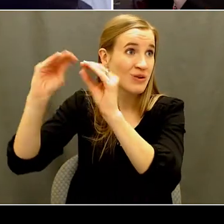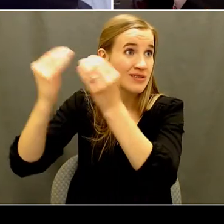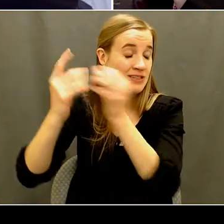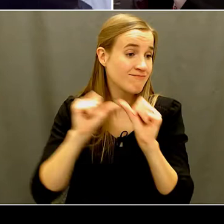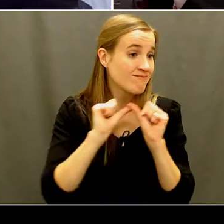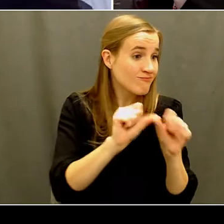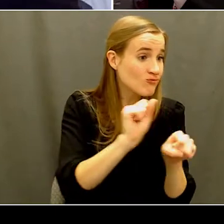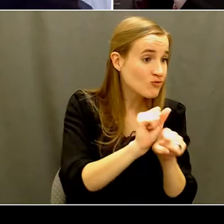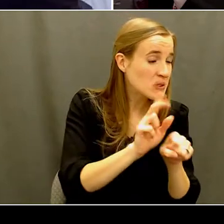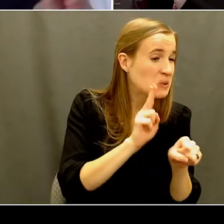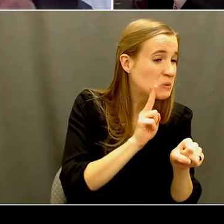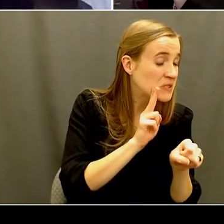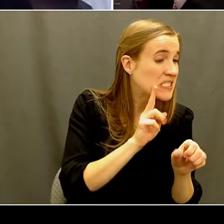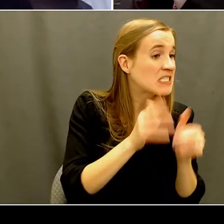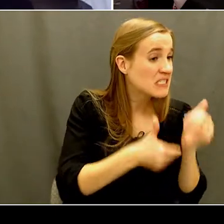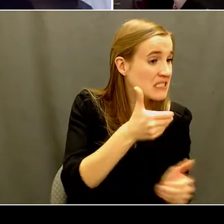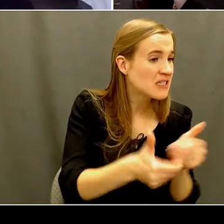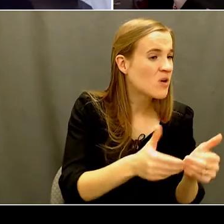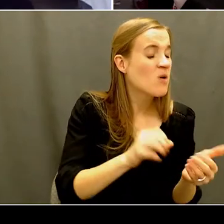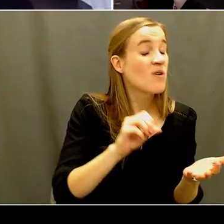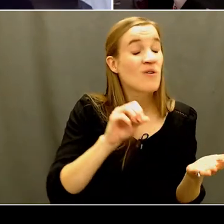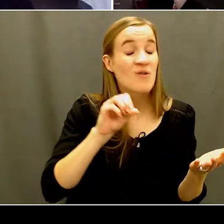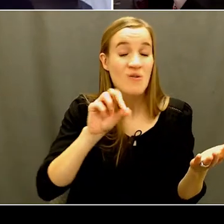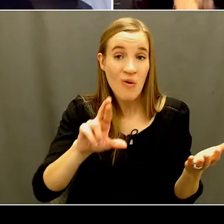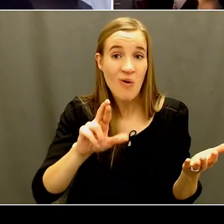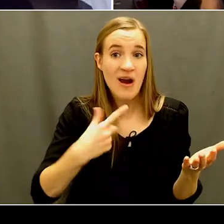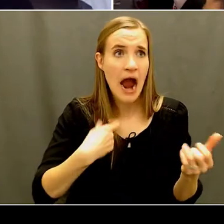think even in my first year, we've been able to do a lot of great work around